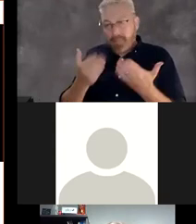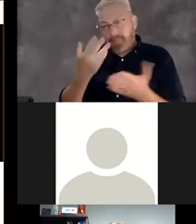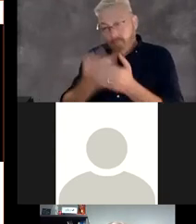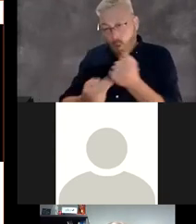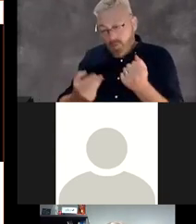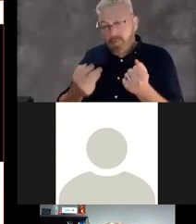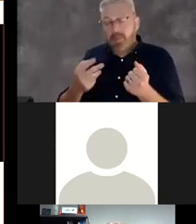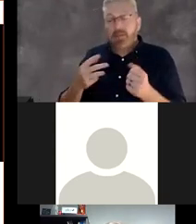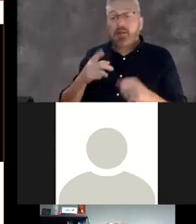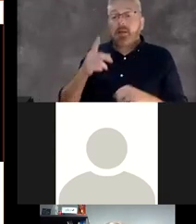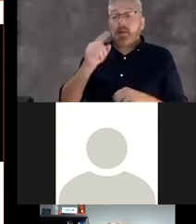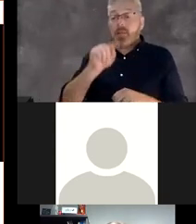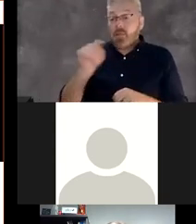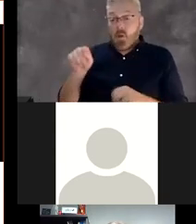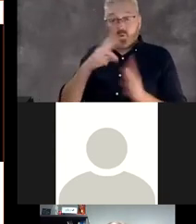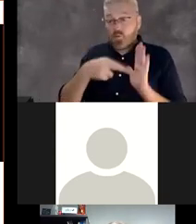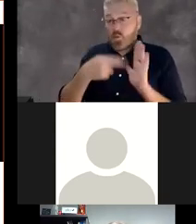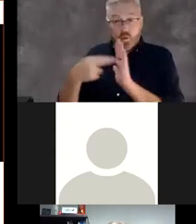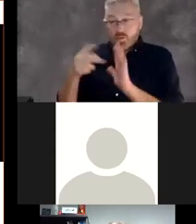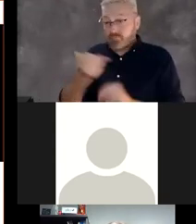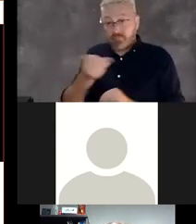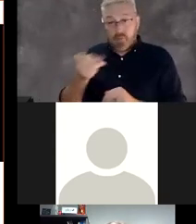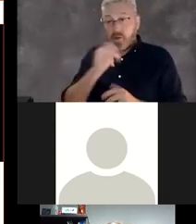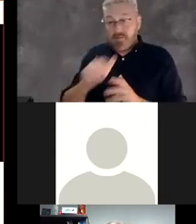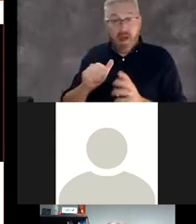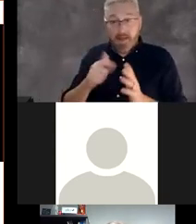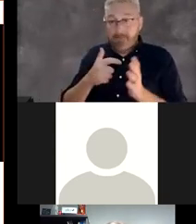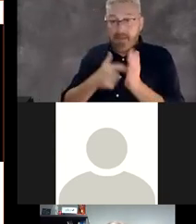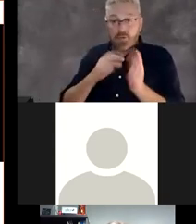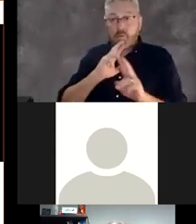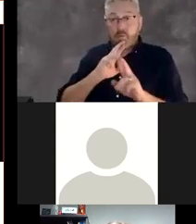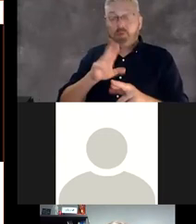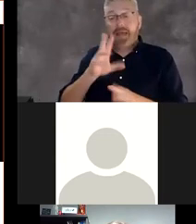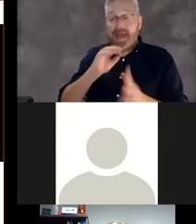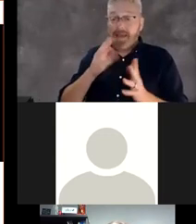THOSE POSITIONS OR NOT MANDATORY REPORTERS AND ARE PROHIBITED FROM REPORTING IN MOST CIRCUMSTANCES.